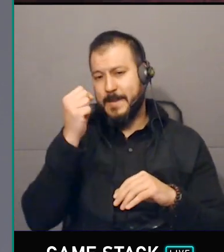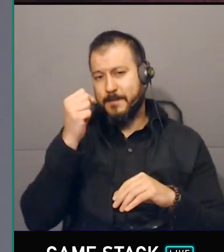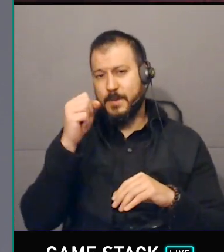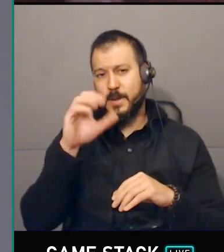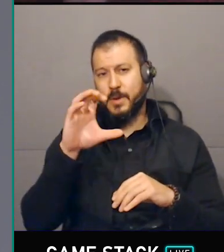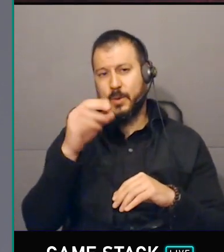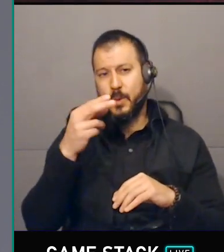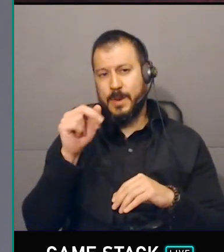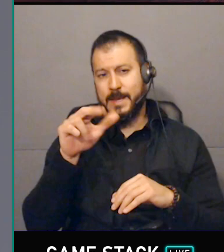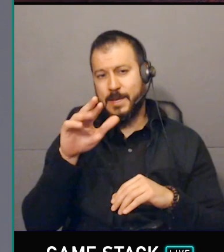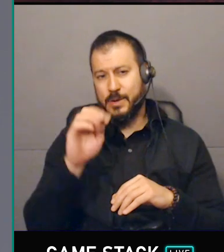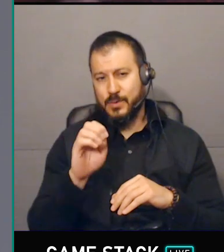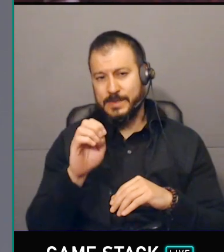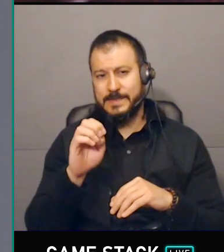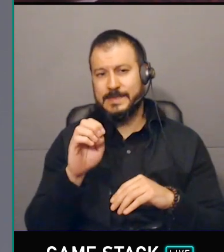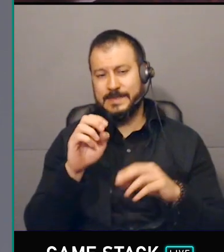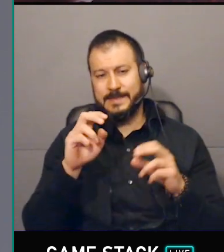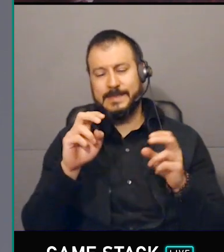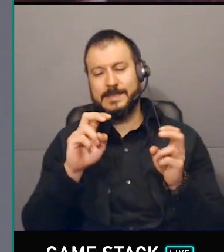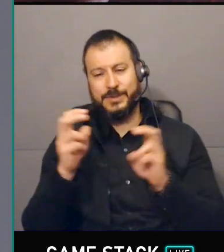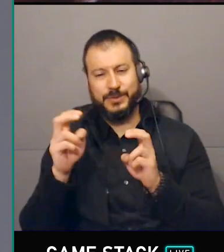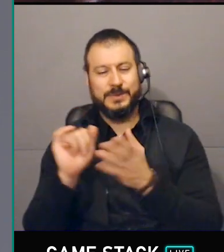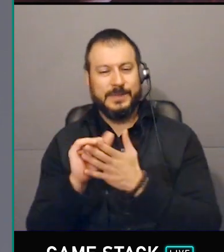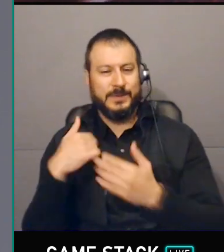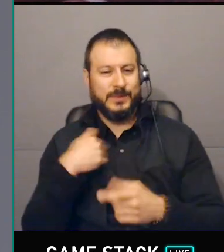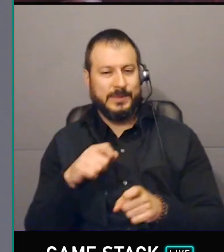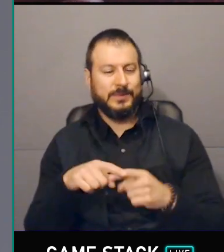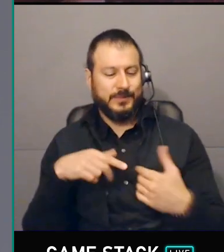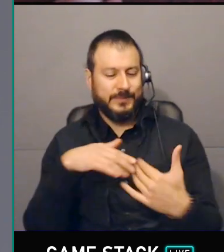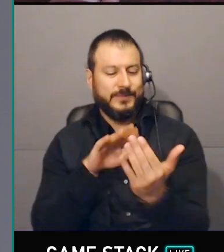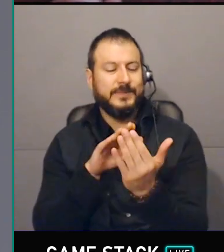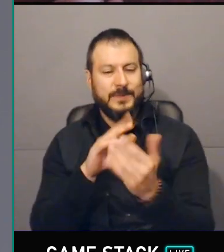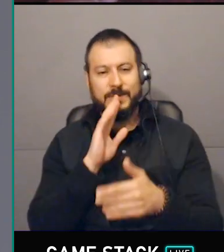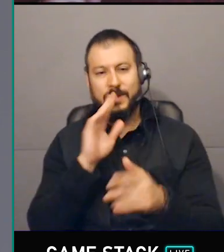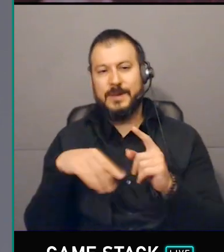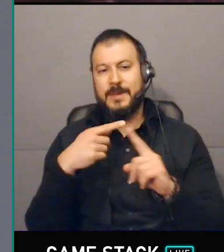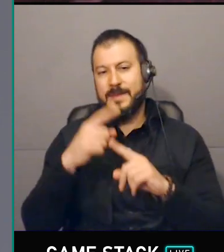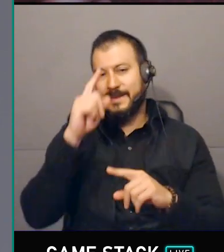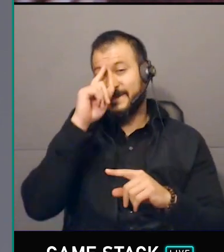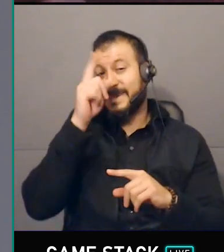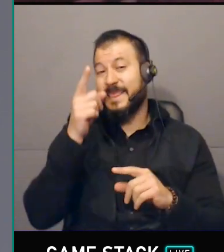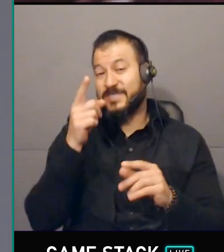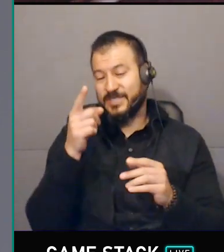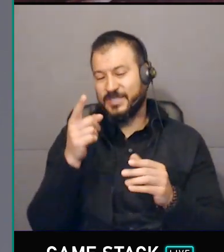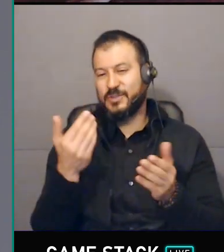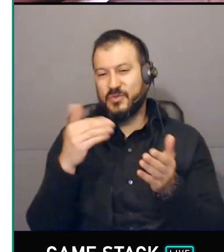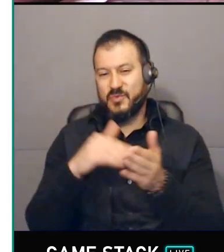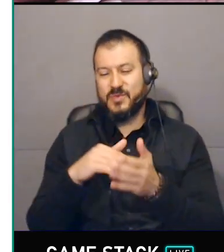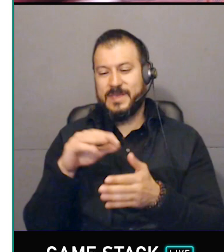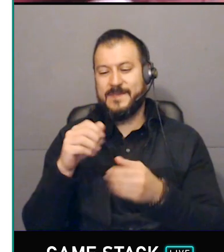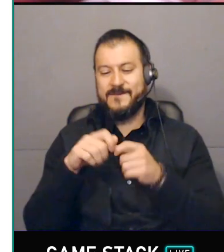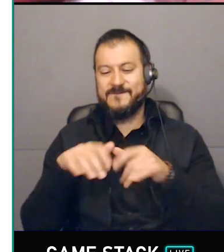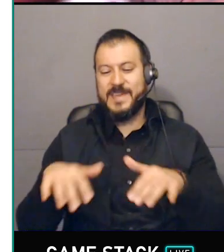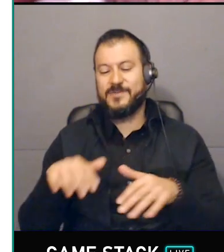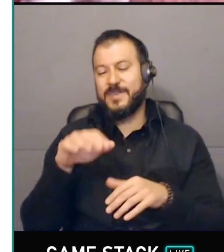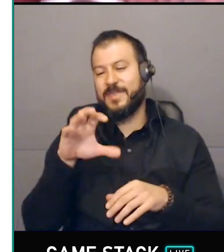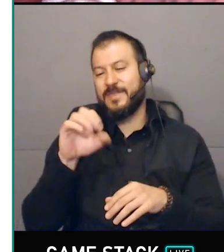which were a big performance issue that we had to address, and then I'm going to talk about Intelligently Refactoring the code.